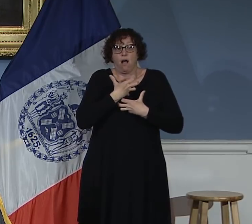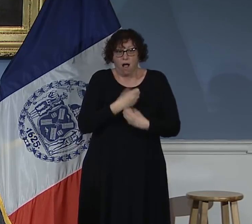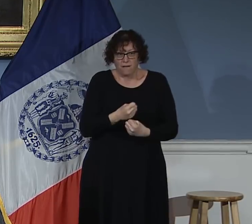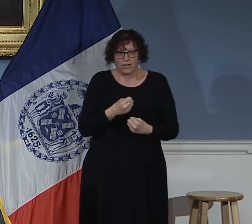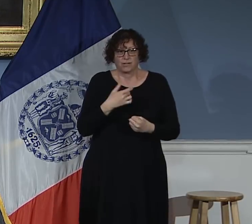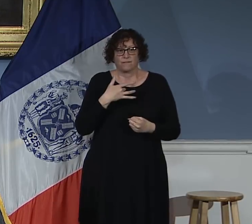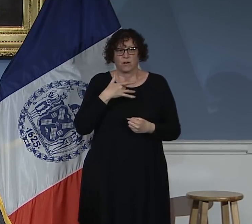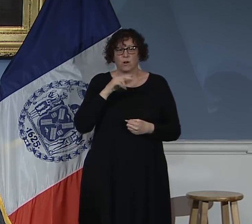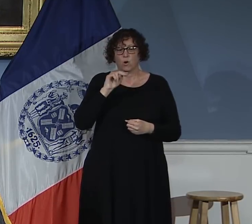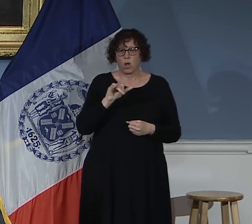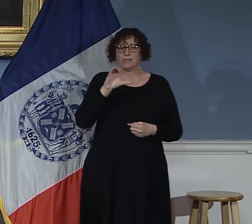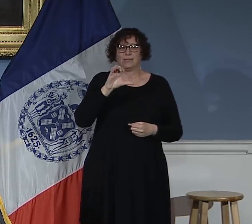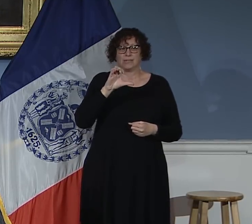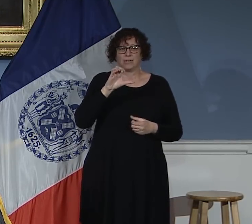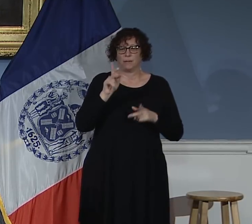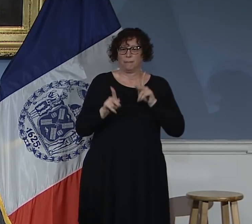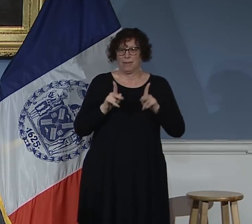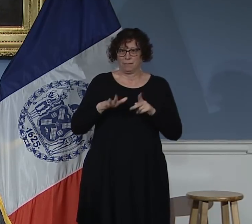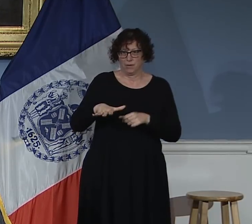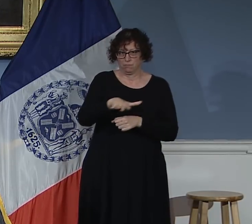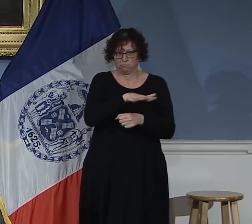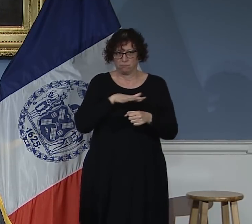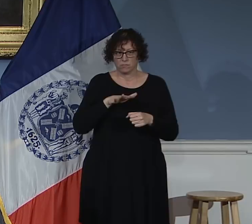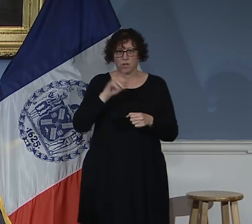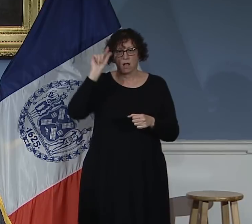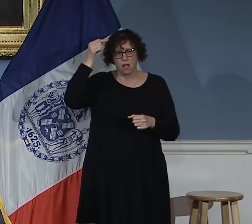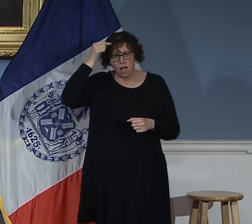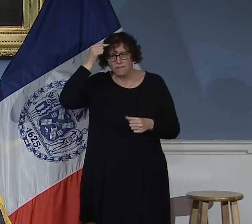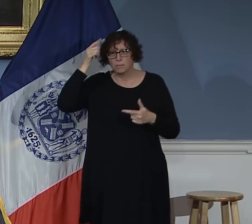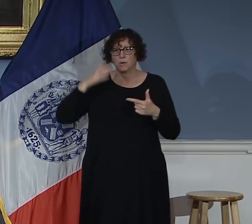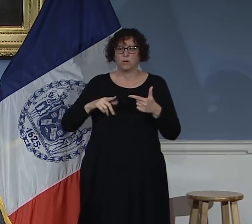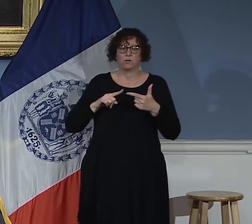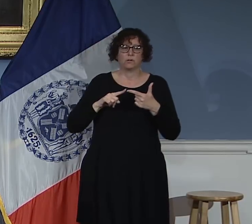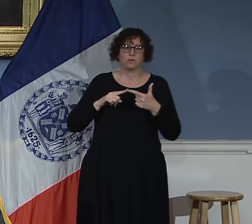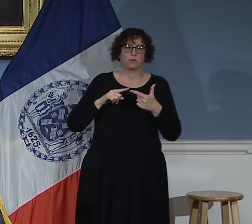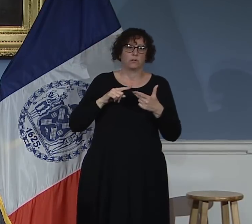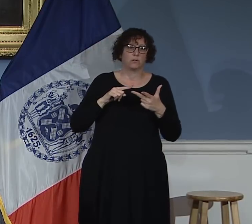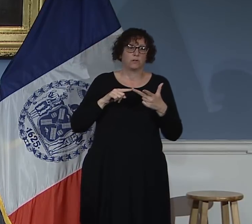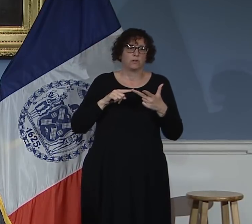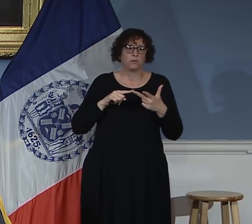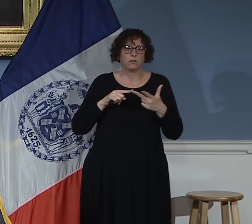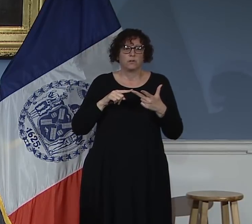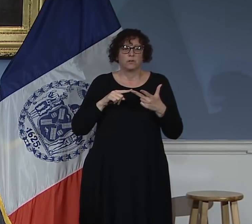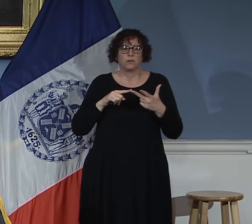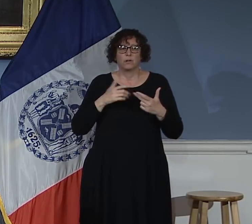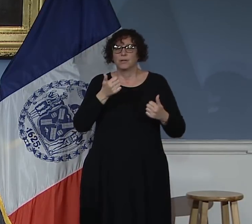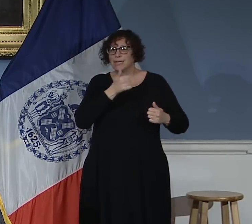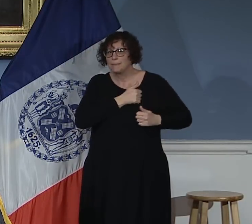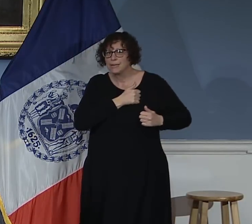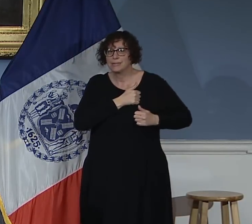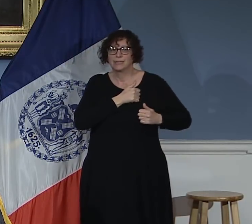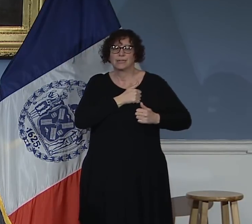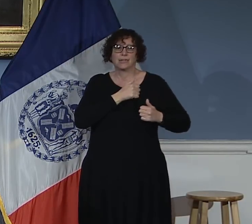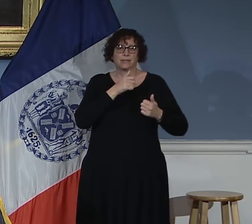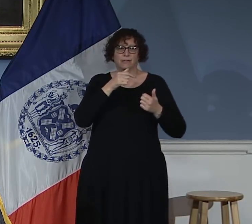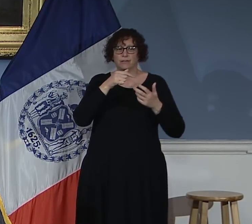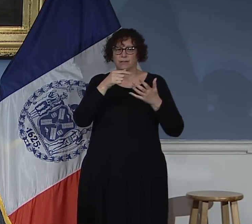TSATES MILITARY. I MENTIONED TWO DAYS AGO I SPOKE TO THE CHAIRMAN OF THE JOINT CHIEFS OF STAFF.